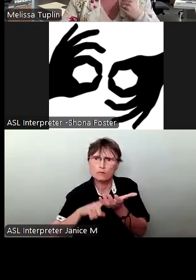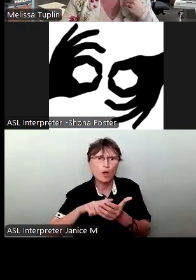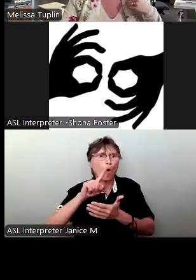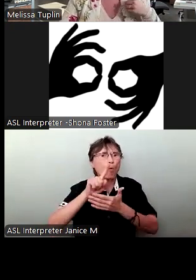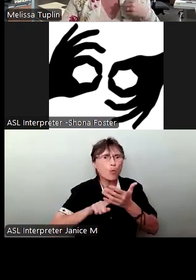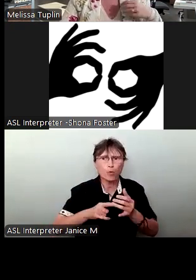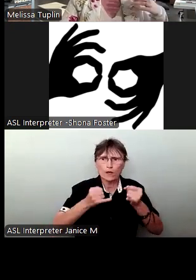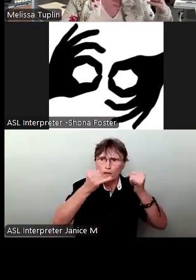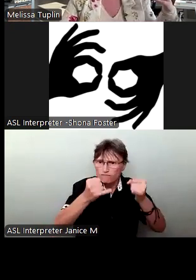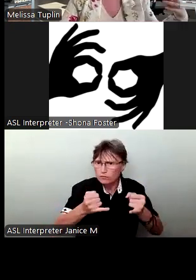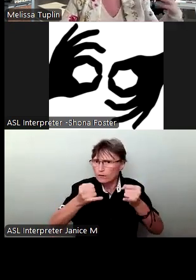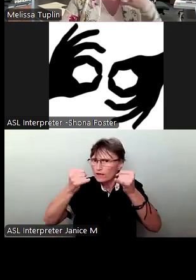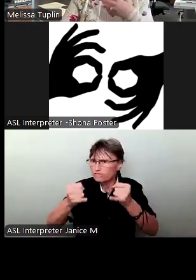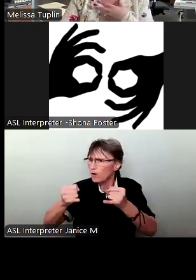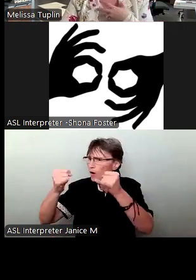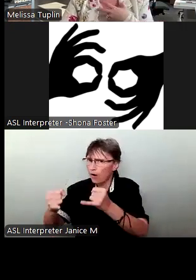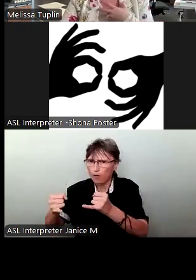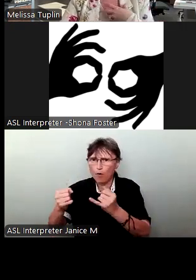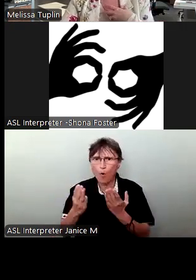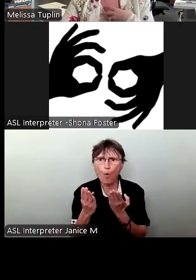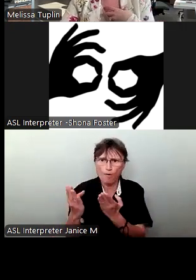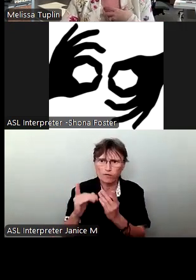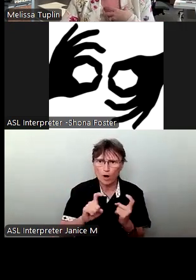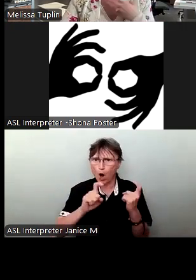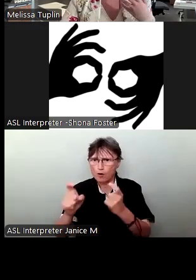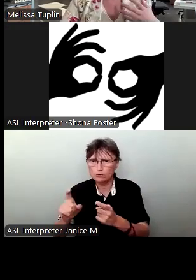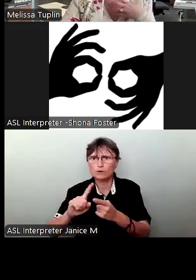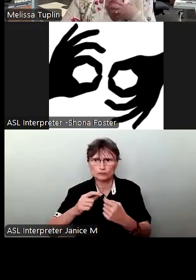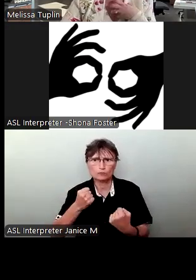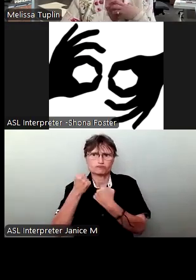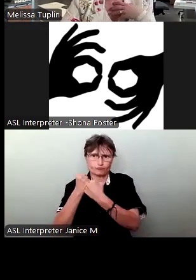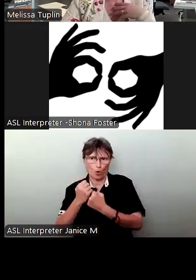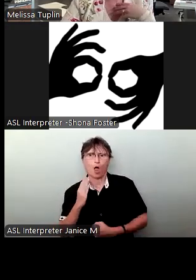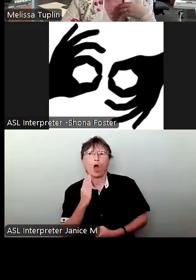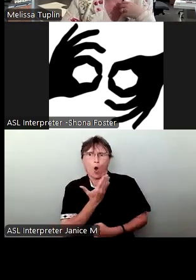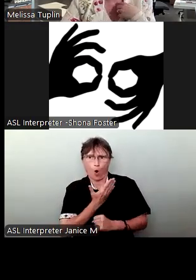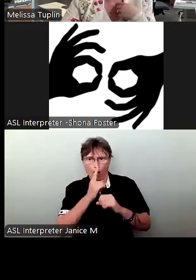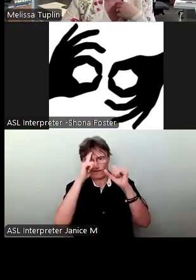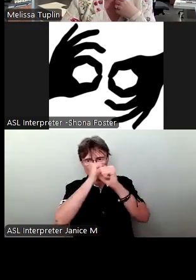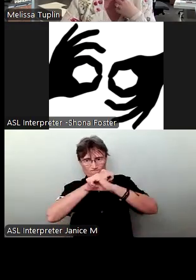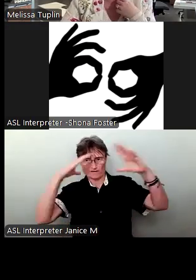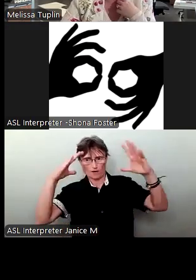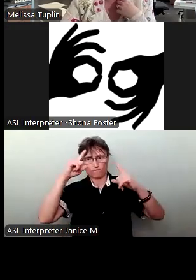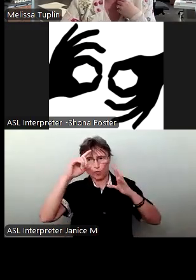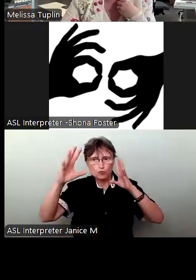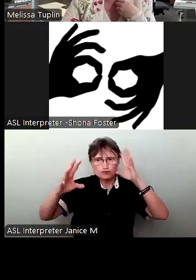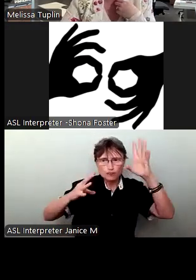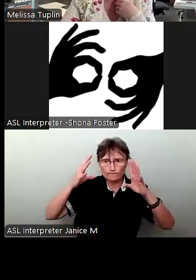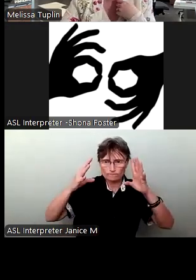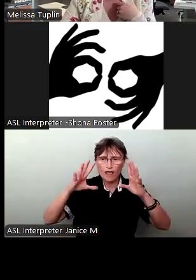our grantees helping us move our strategy and our vision for a creative, connected Calgary forward.